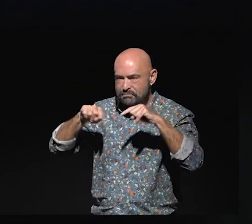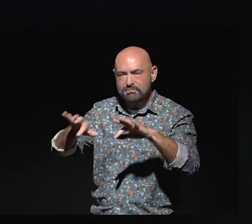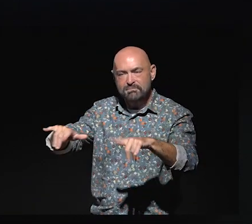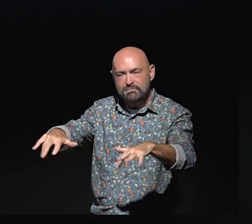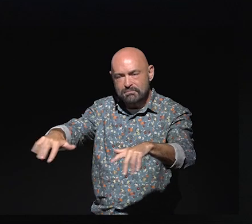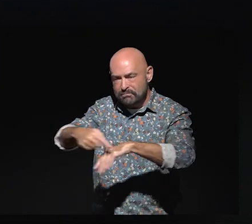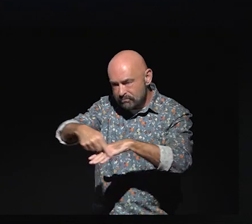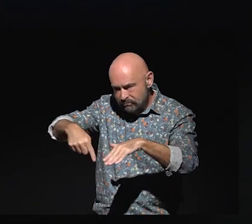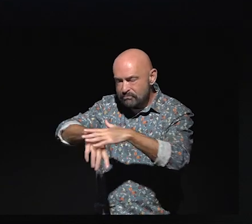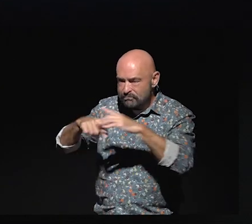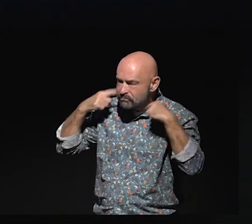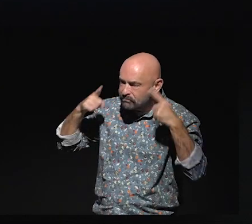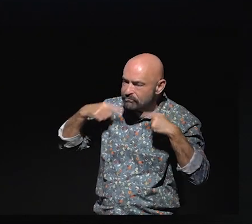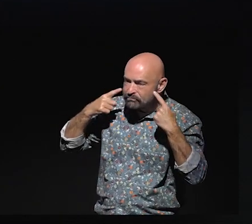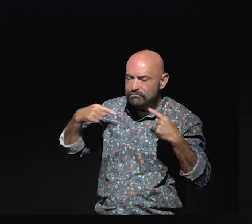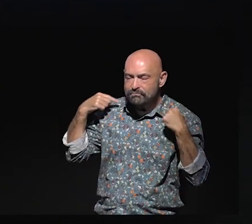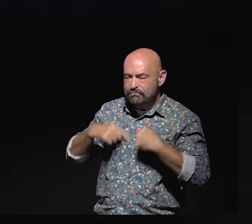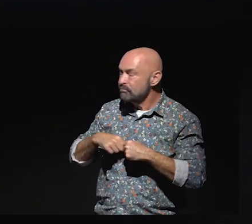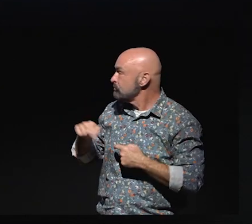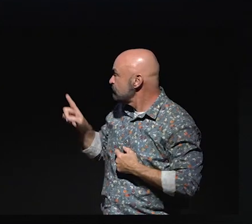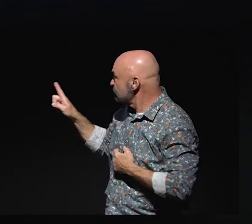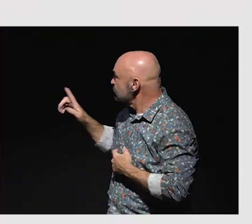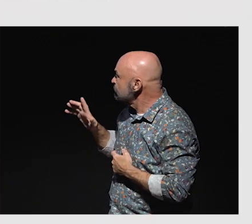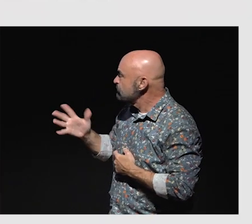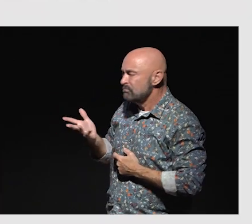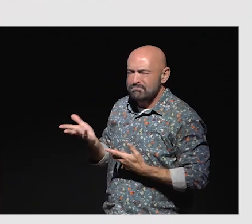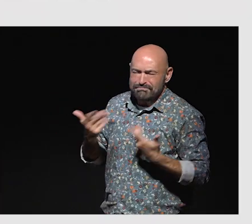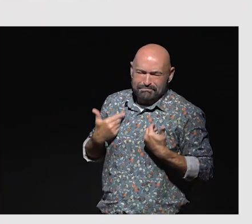dangling from her ears, around her neck, in this sumptuous picture,